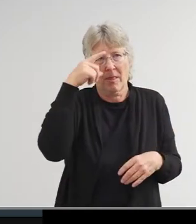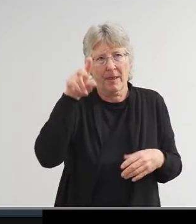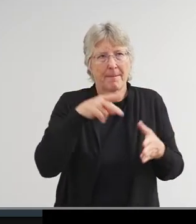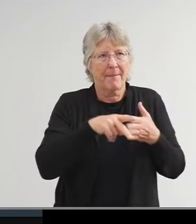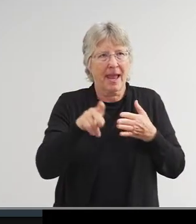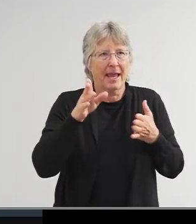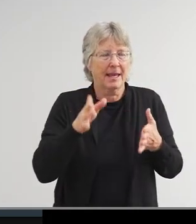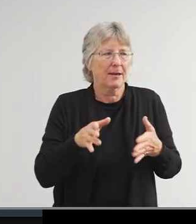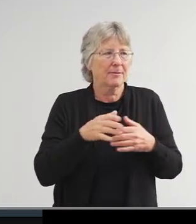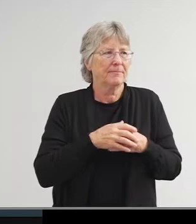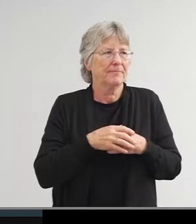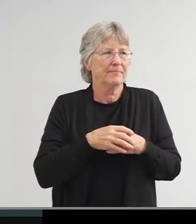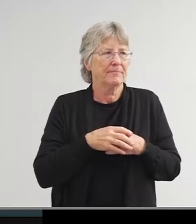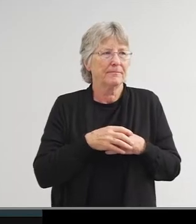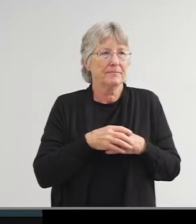Thank you, any further discussion?